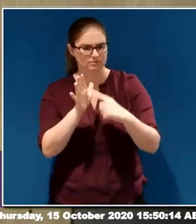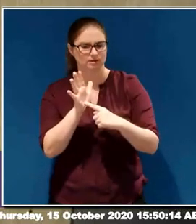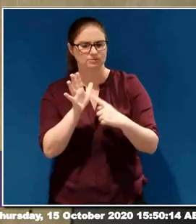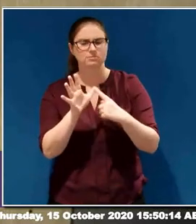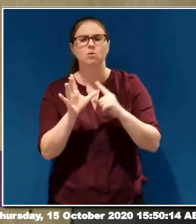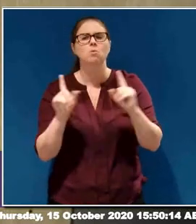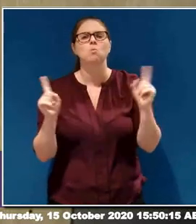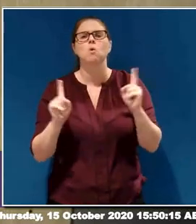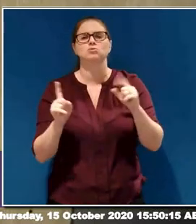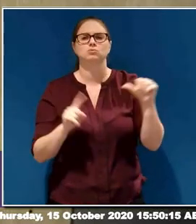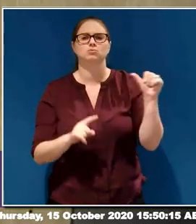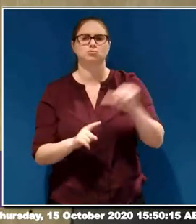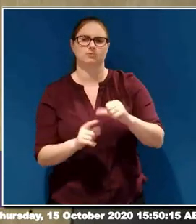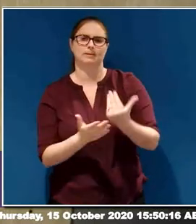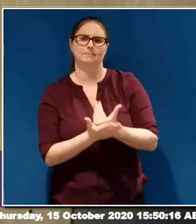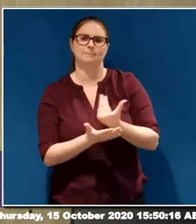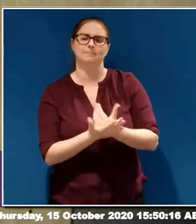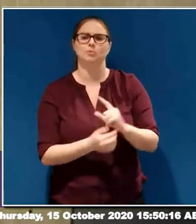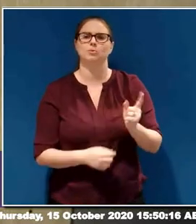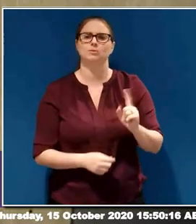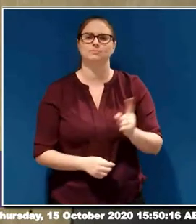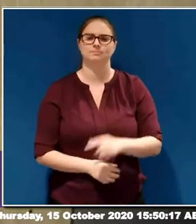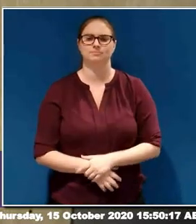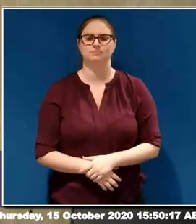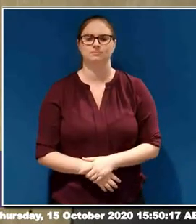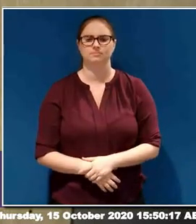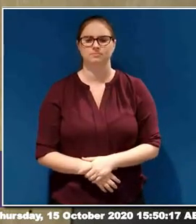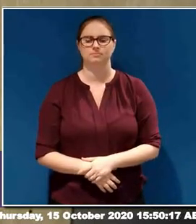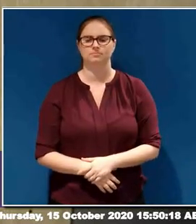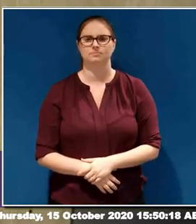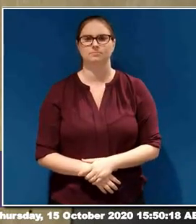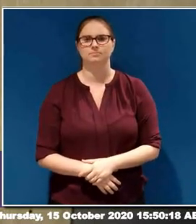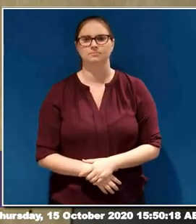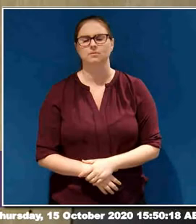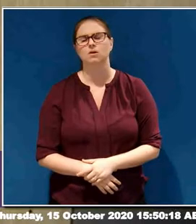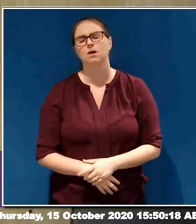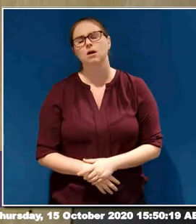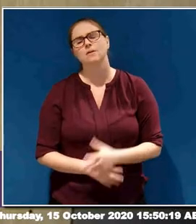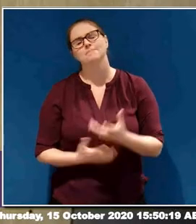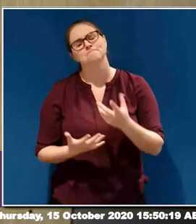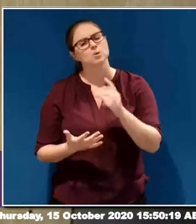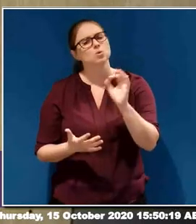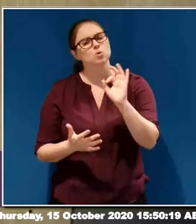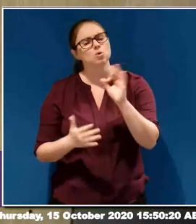keep because our education providers are actually, well, particularly